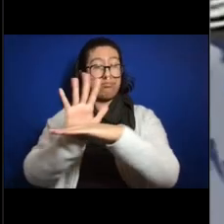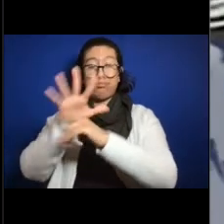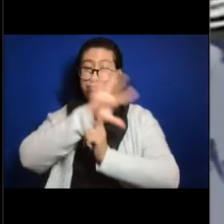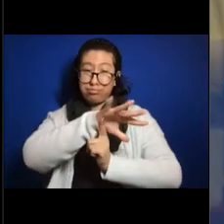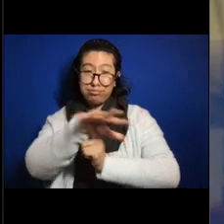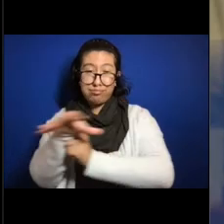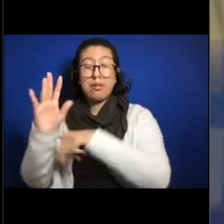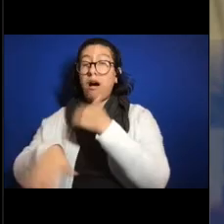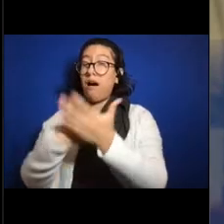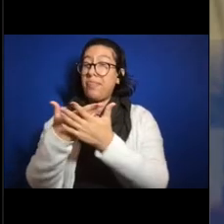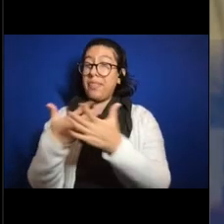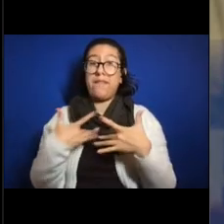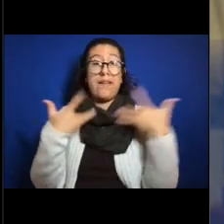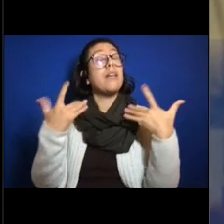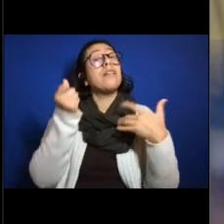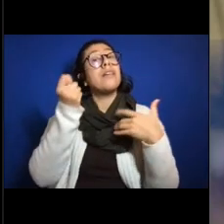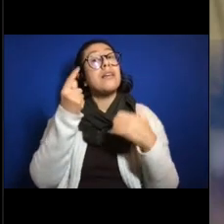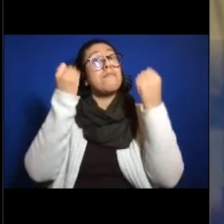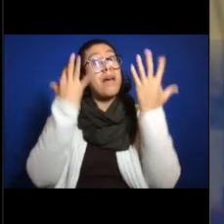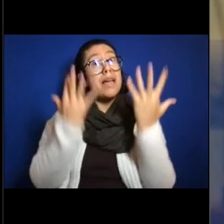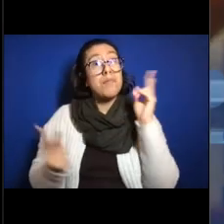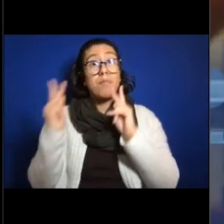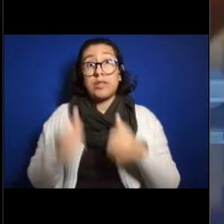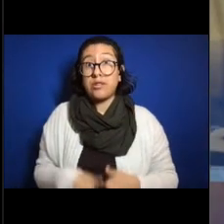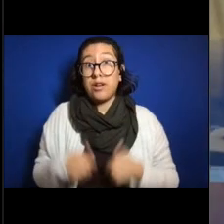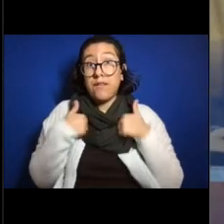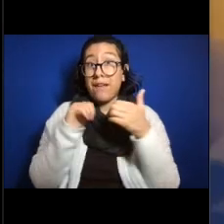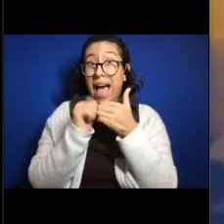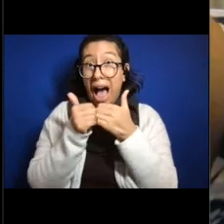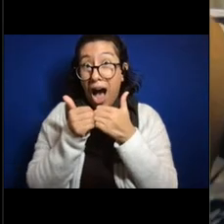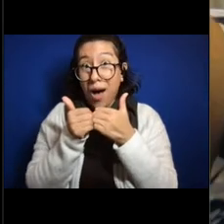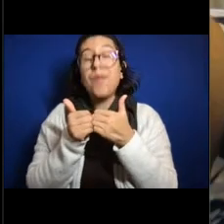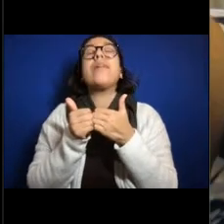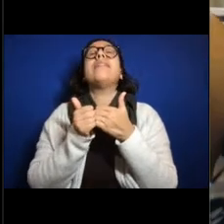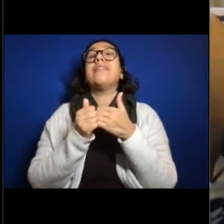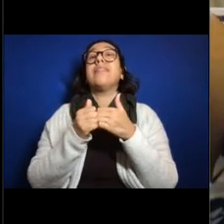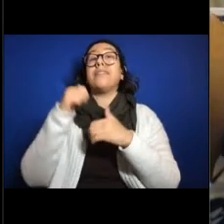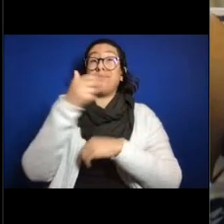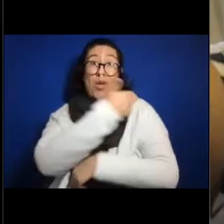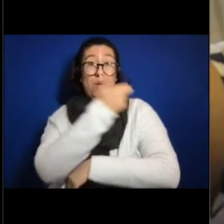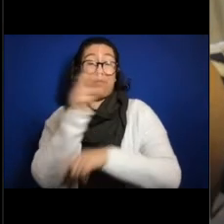of people survived by getting into the hotel and going up in a hotel and just watching it happen.